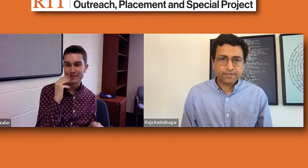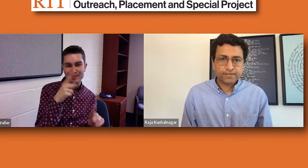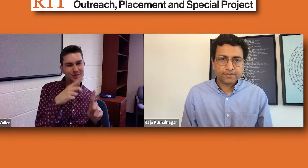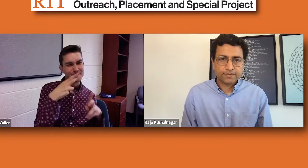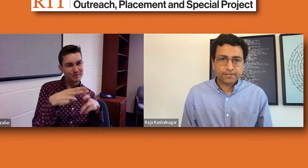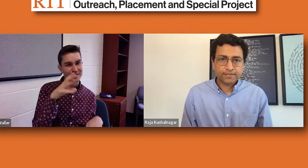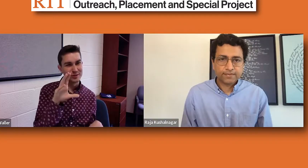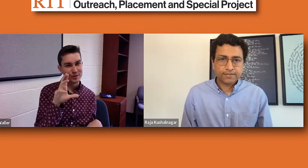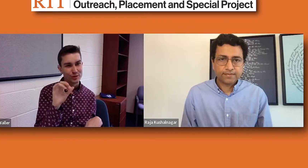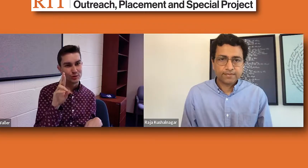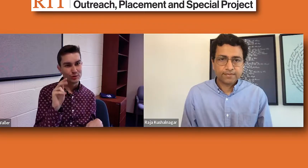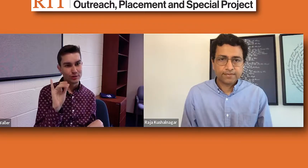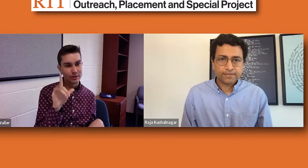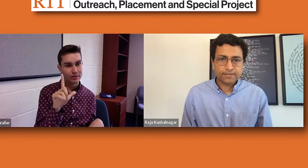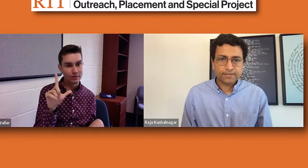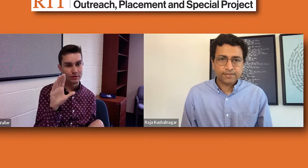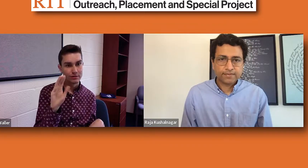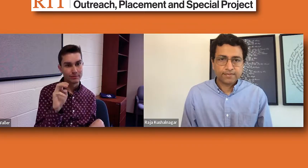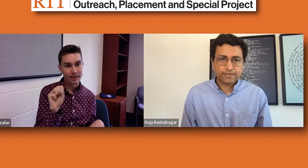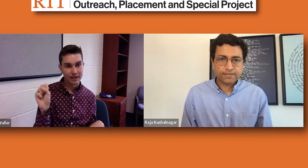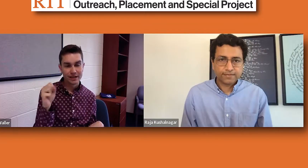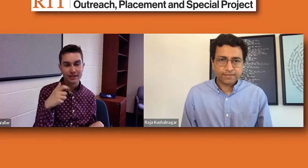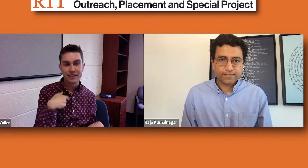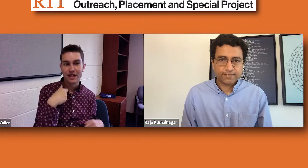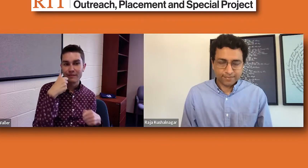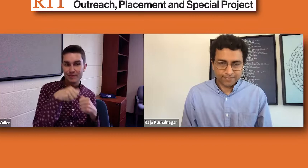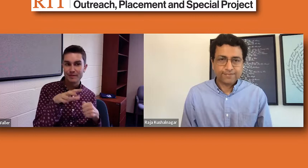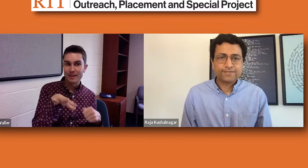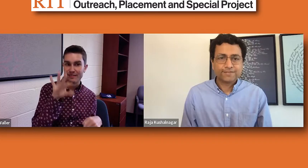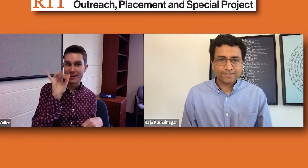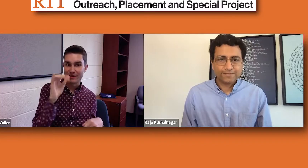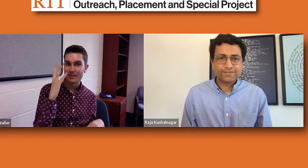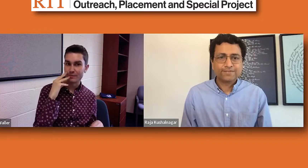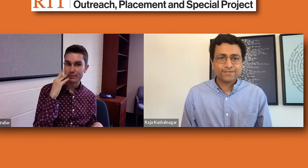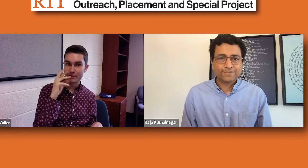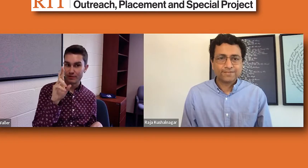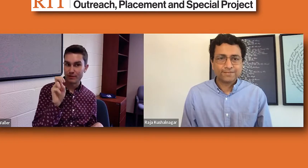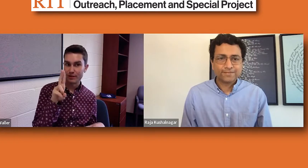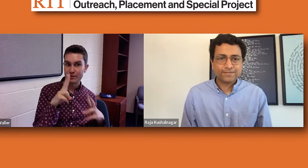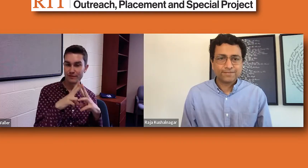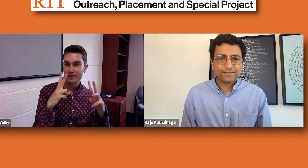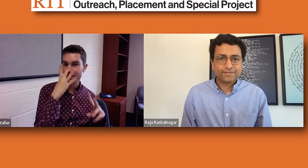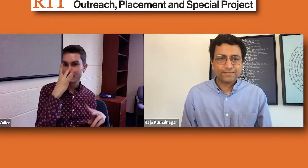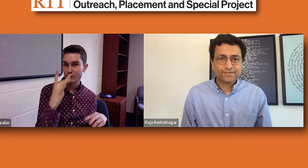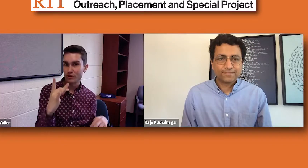Yeah, honestly. And another thing about my past experience, you talked a little bit about critical mass